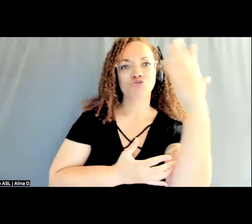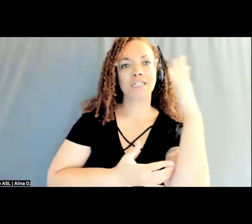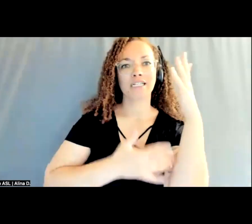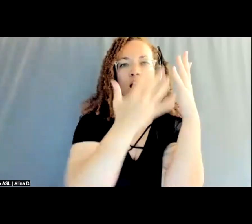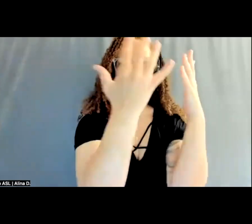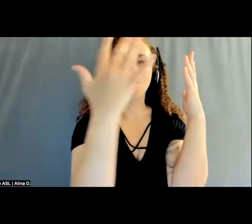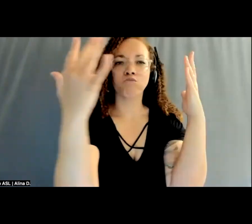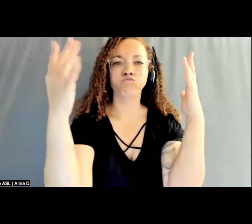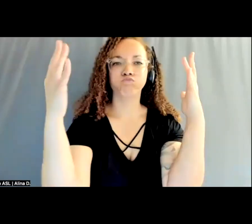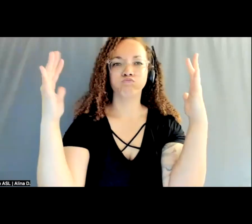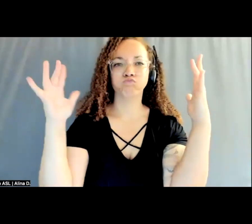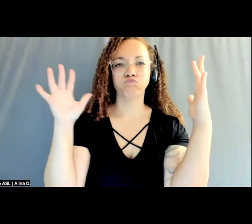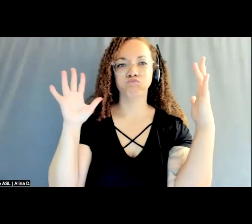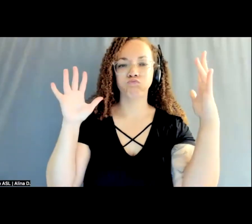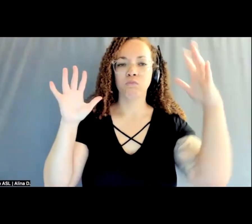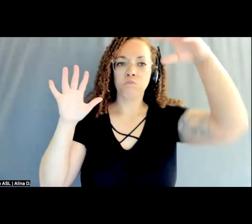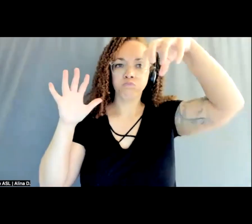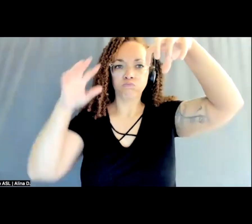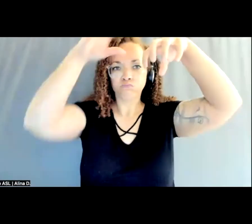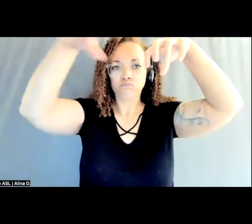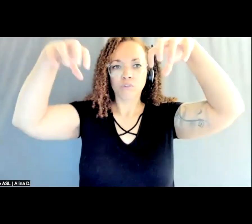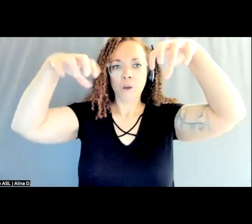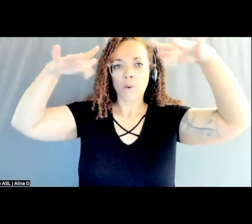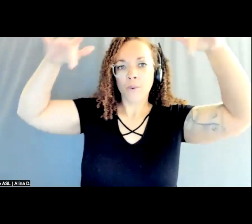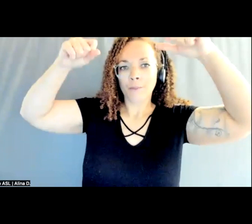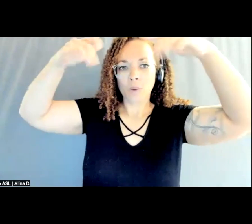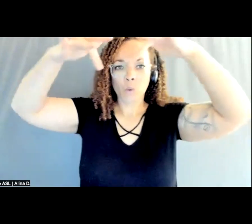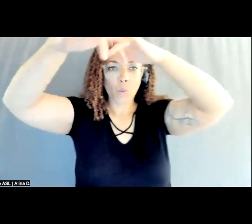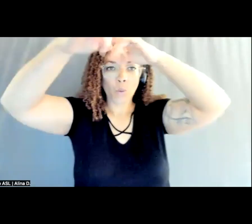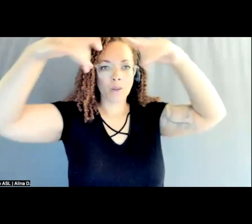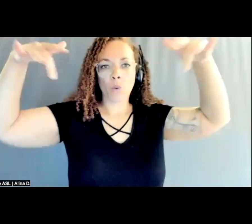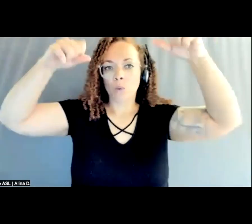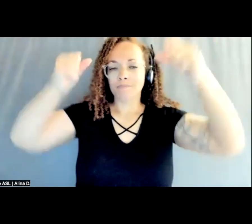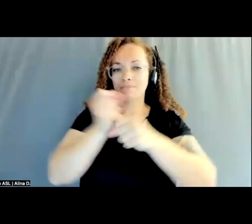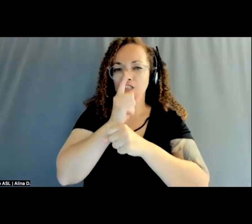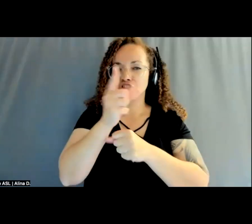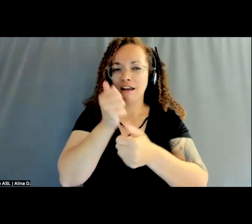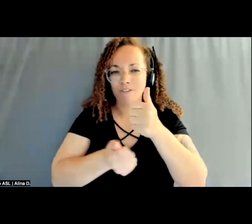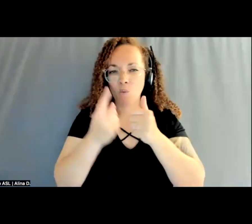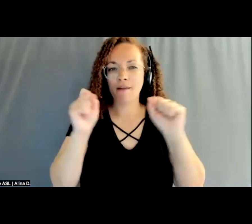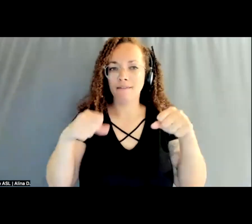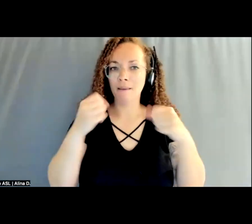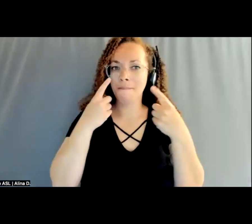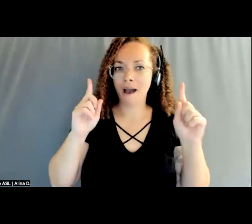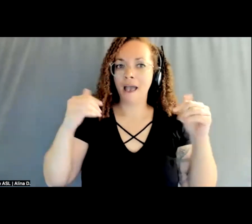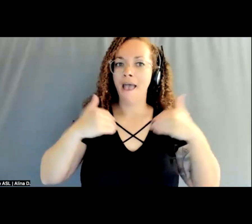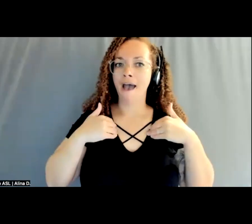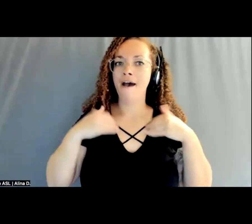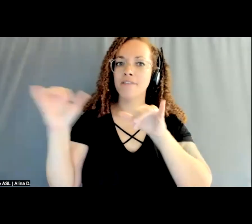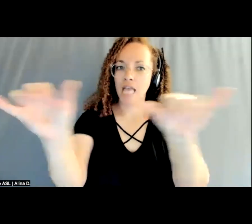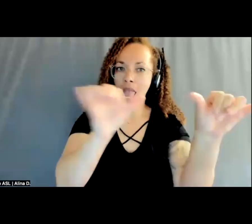the canopy to receive air and light. And, so I was thinking about that as a as a model of relation.